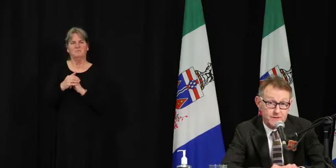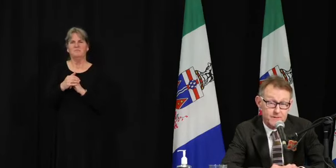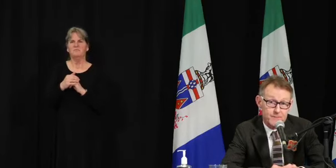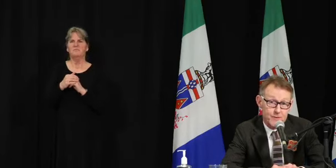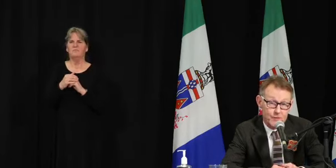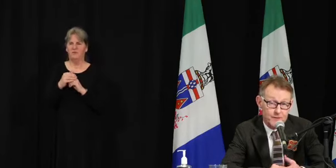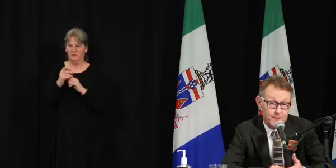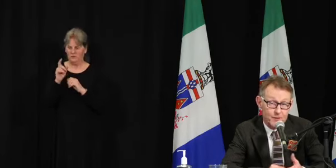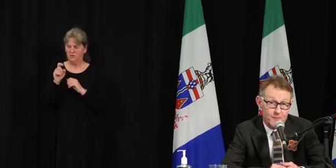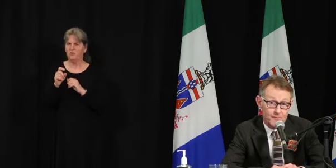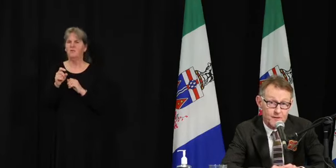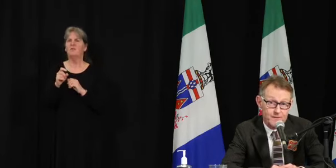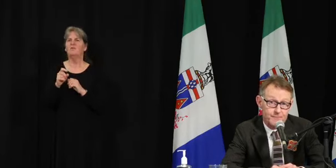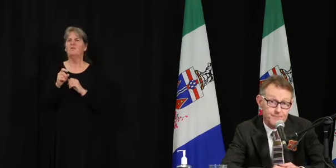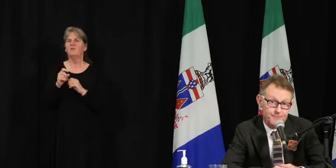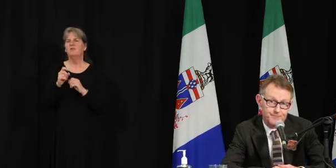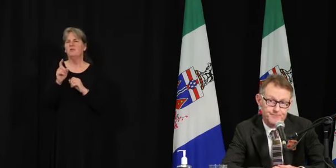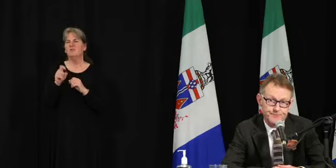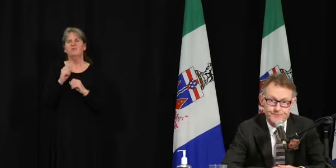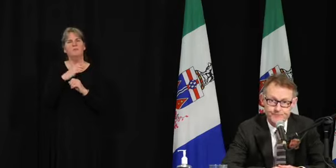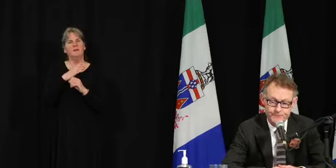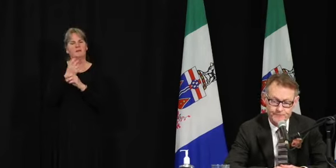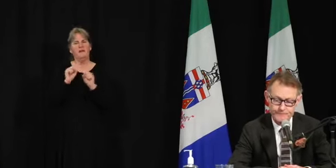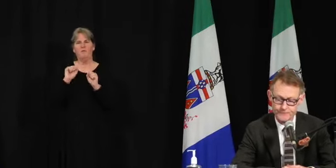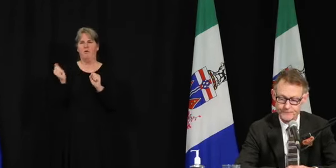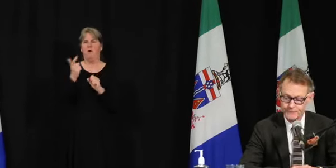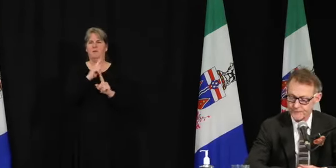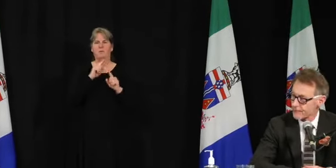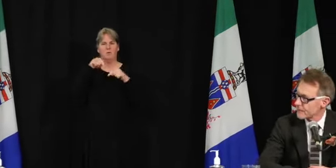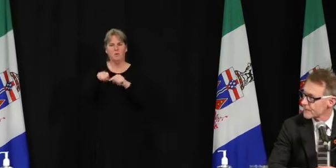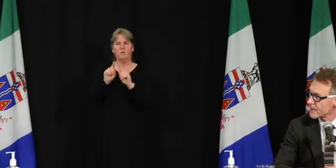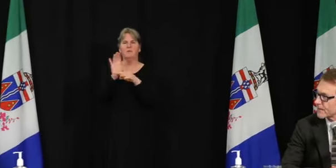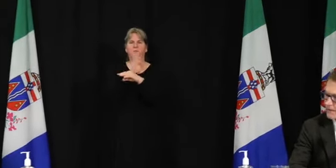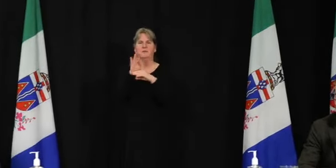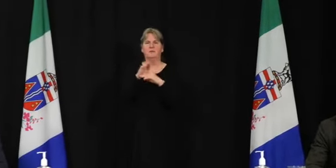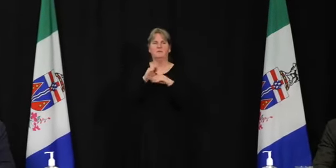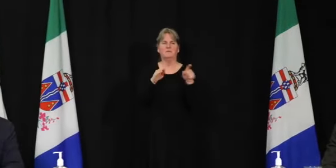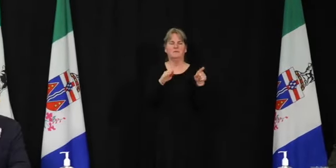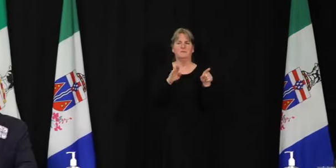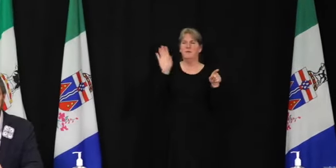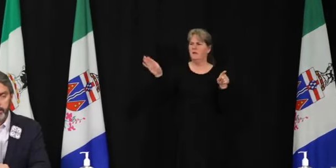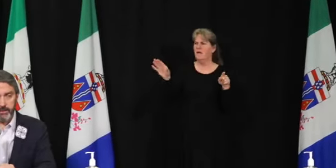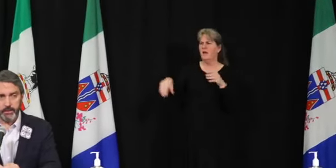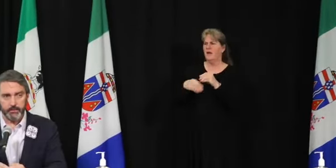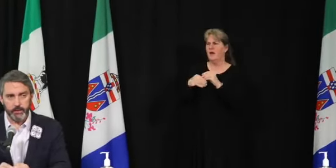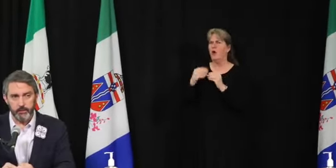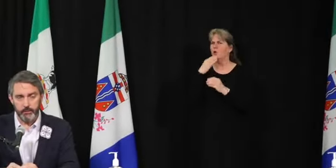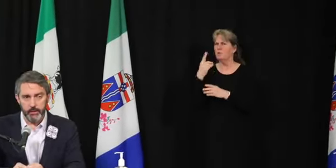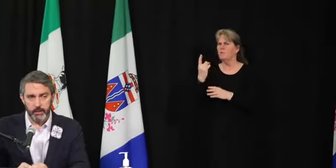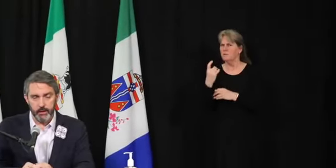conditions or are immunocompromised. And I will pick up on that. It is a great question and